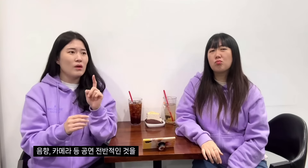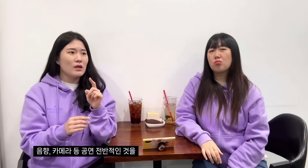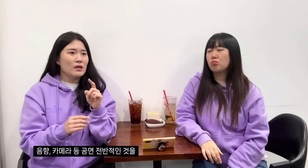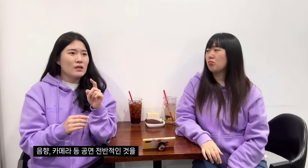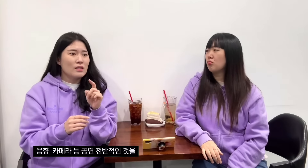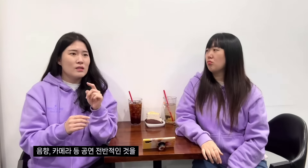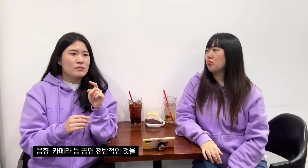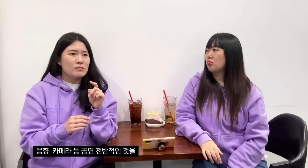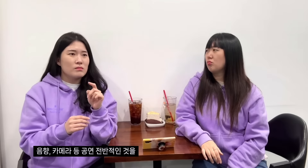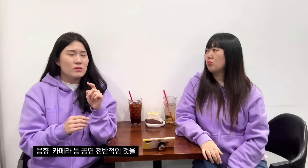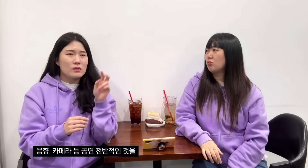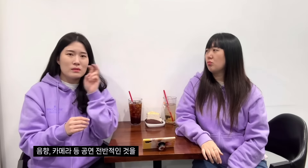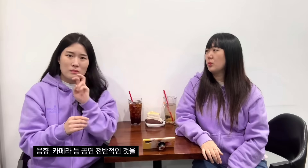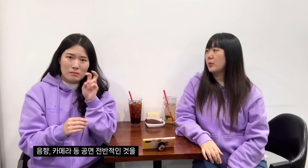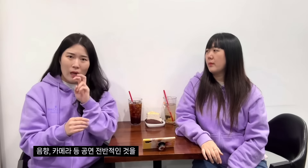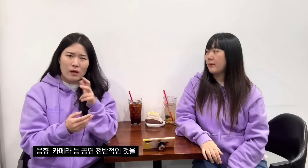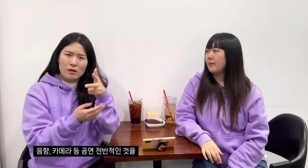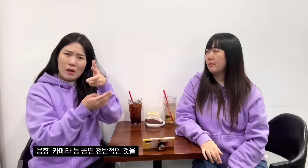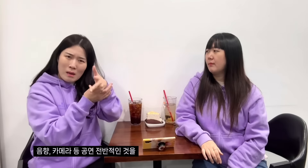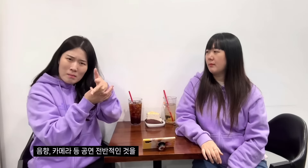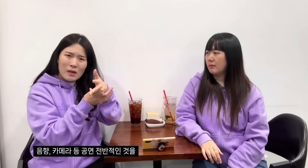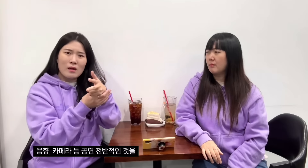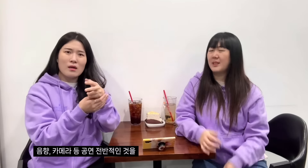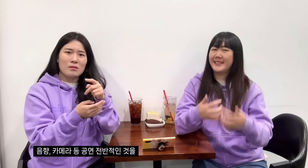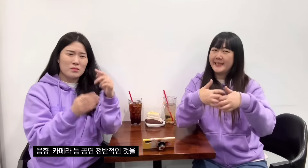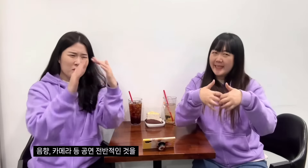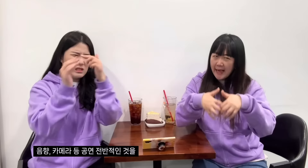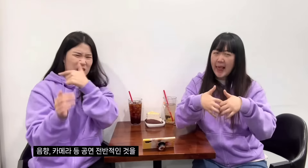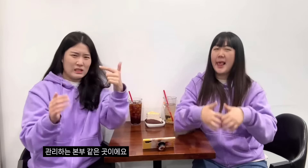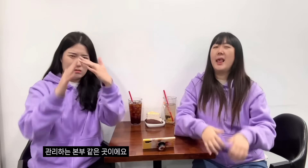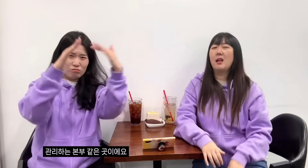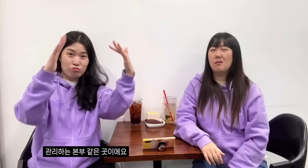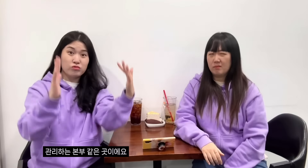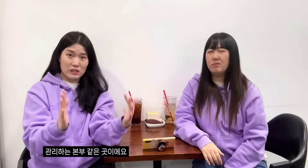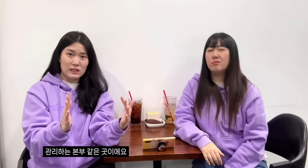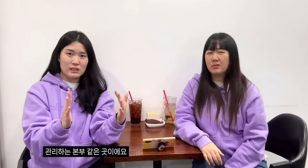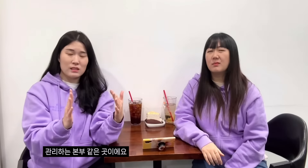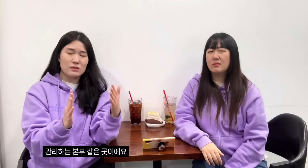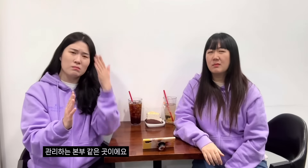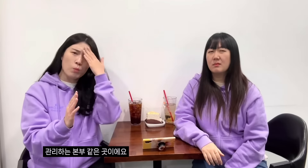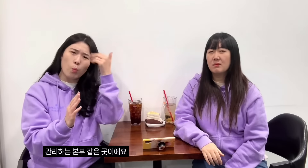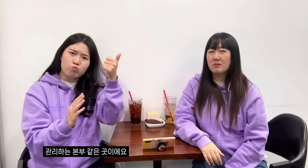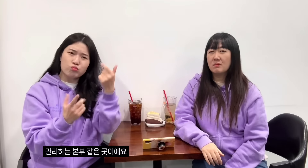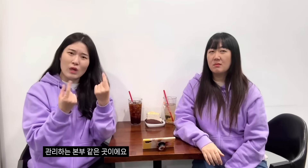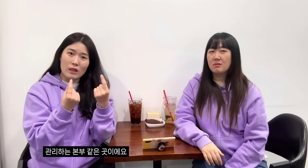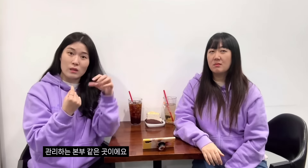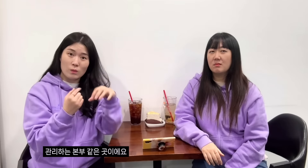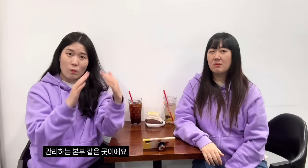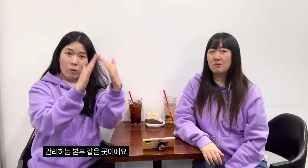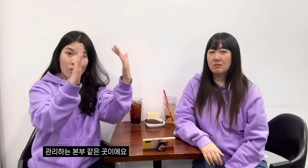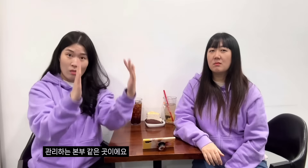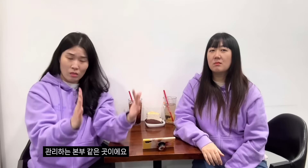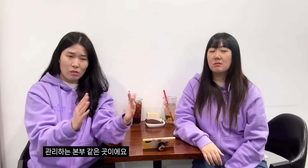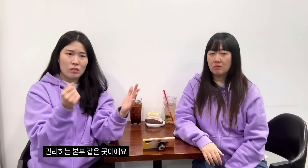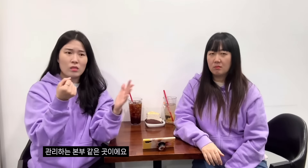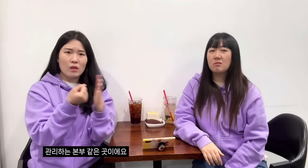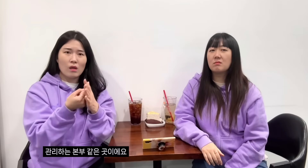It's like a headquarters that manages the overall performance, including sound and cameras.